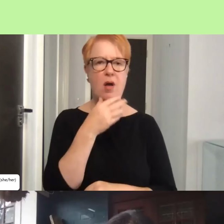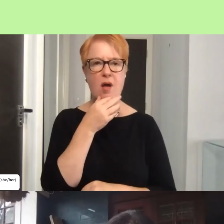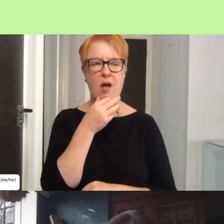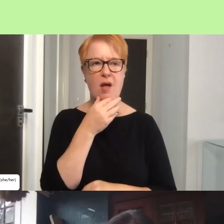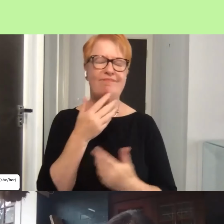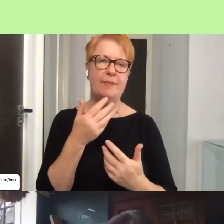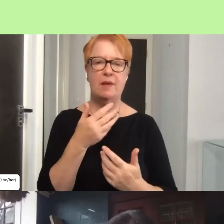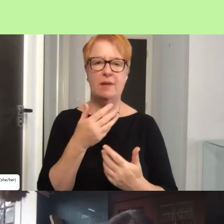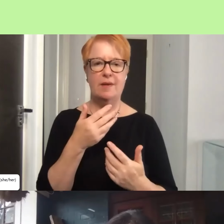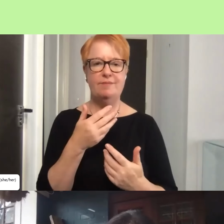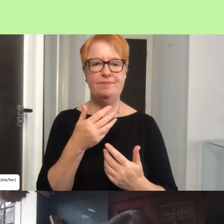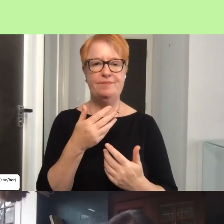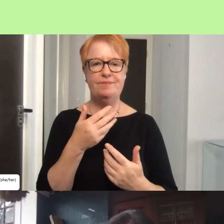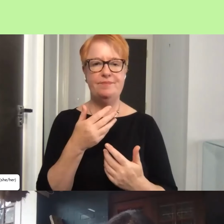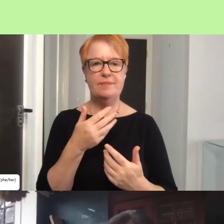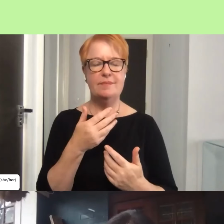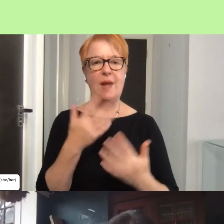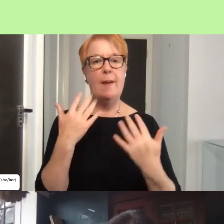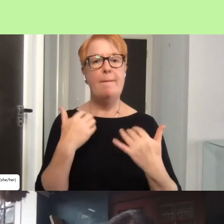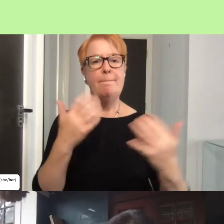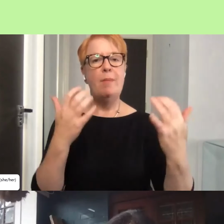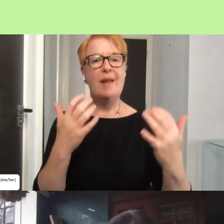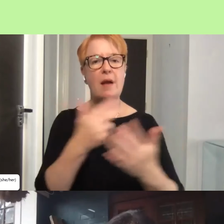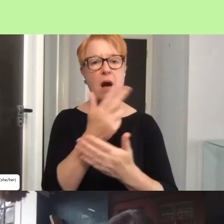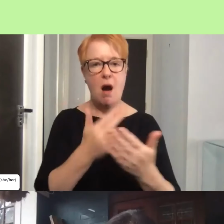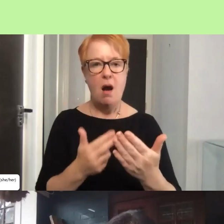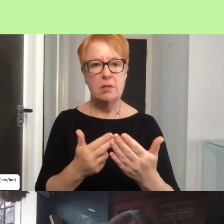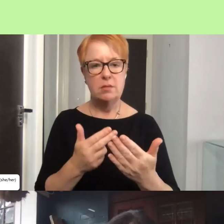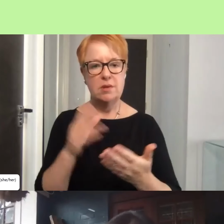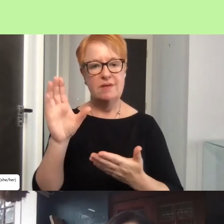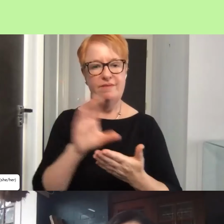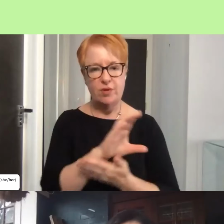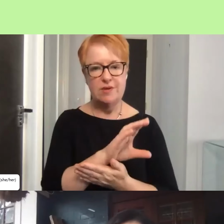in public art, it's funded by the 1% rule. So, it needs or historically it needed to be permanent.